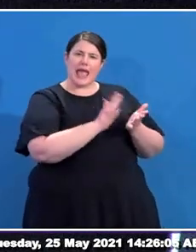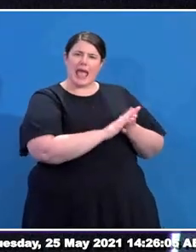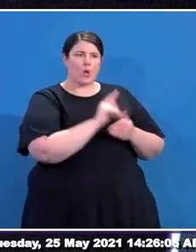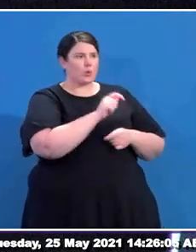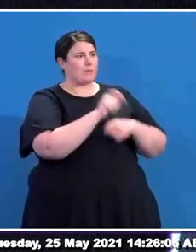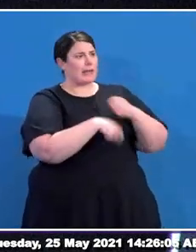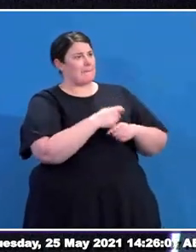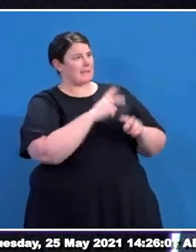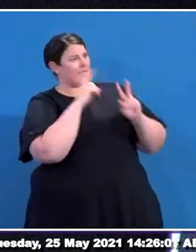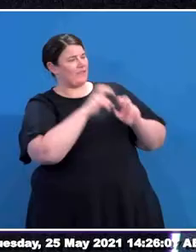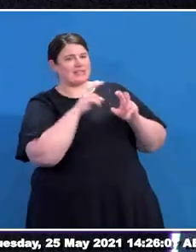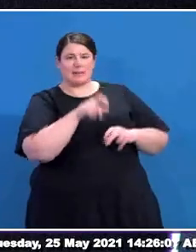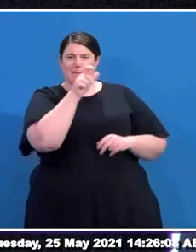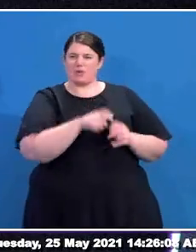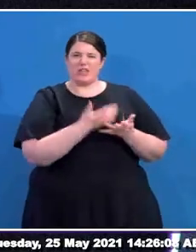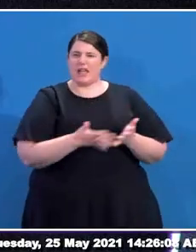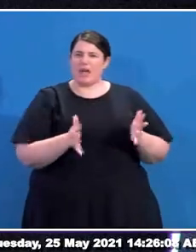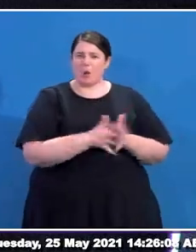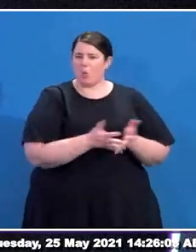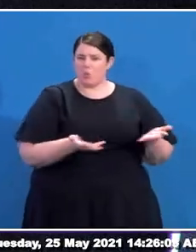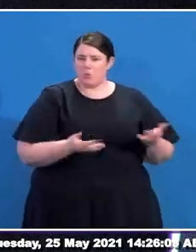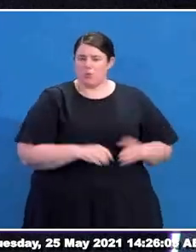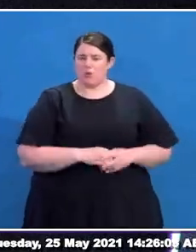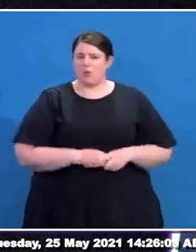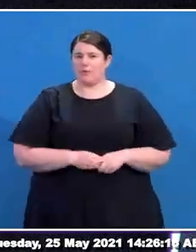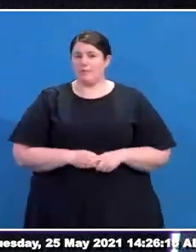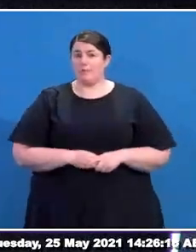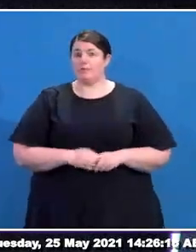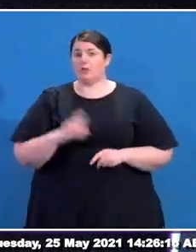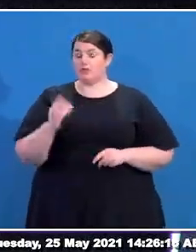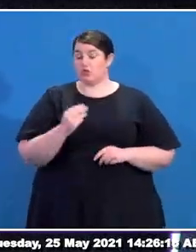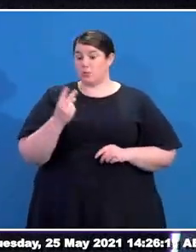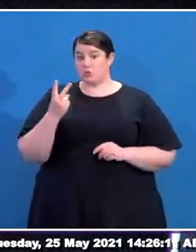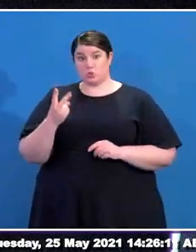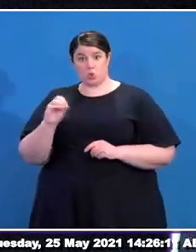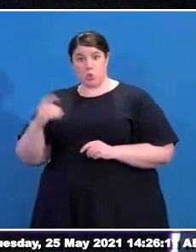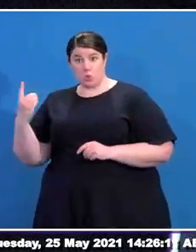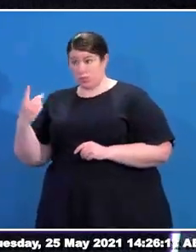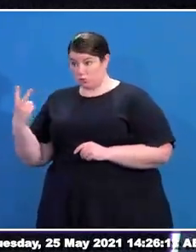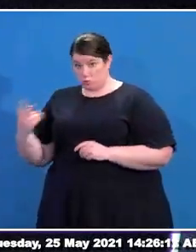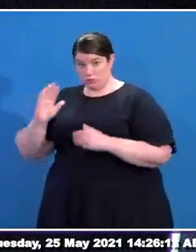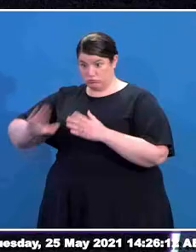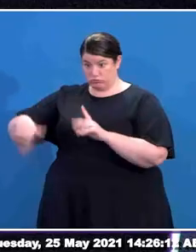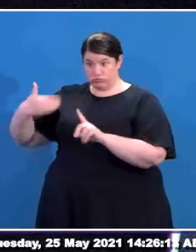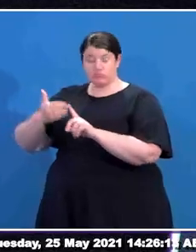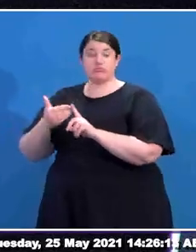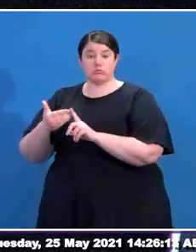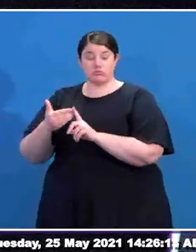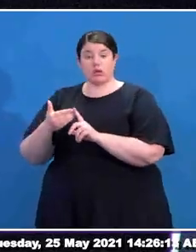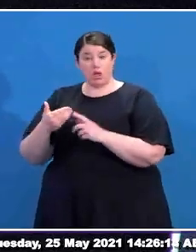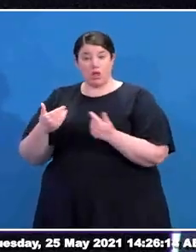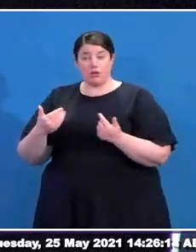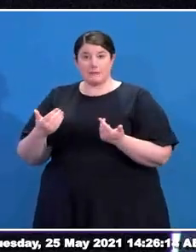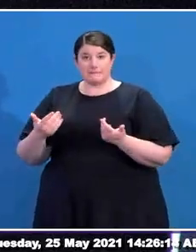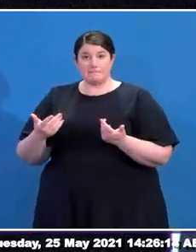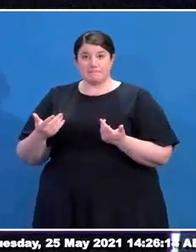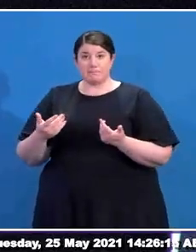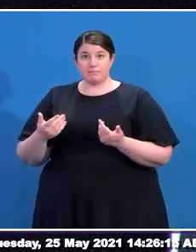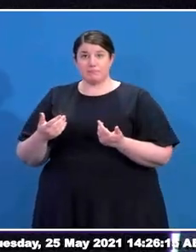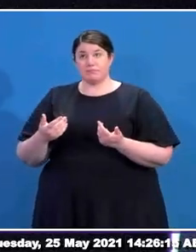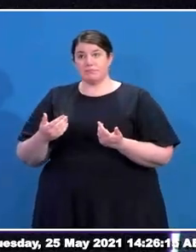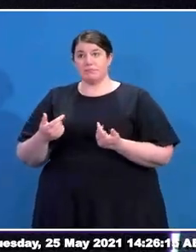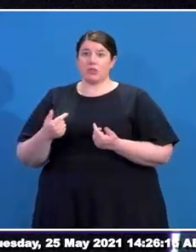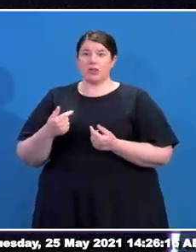In my role in --- from 2012 onwards, the role was split into two components.